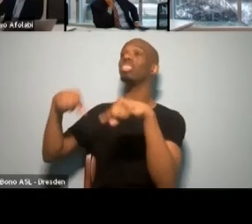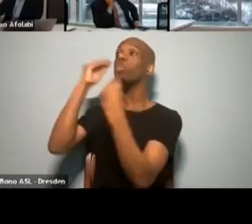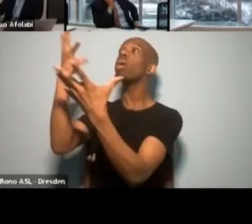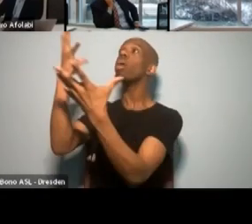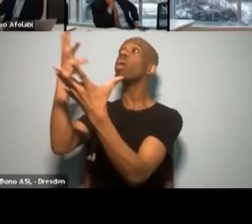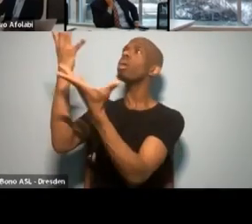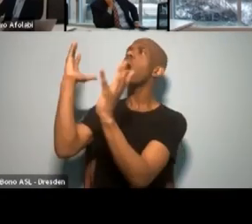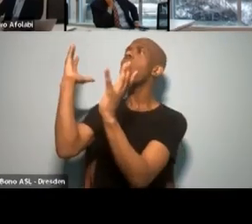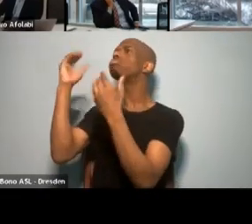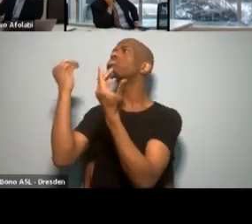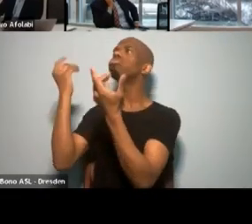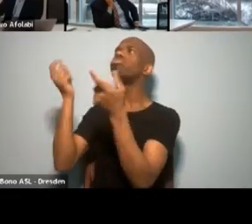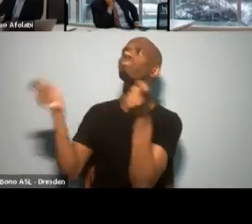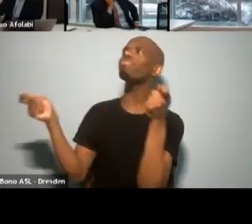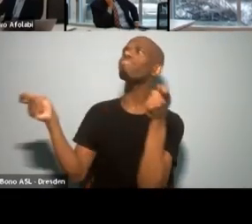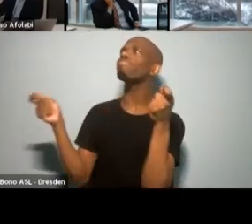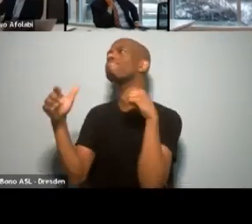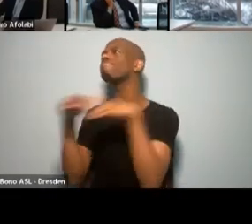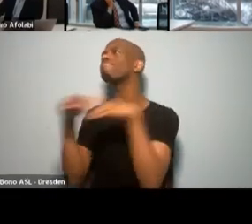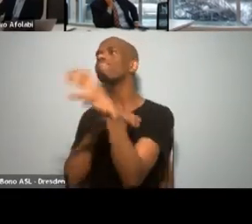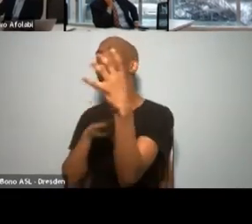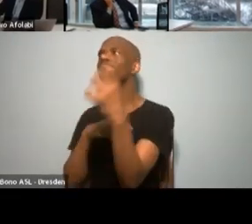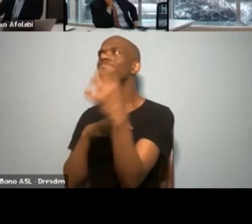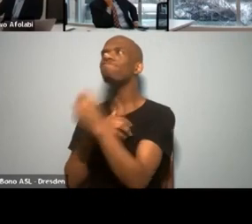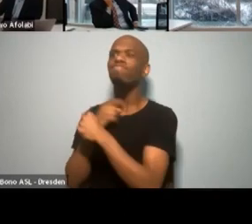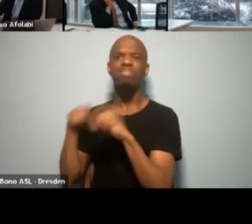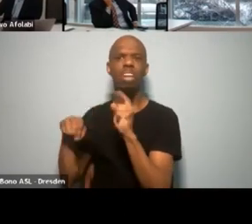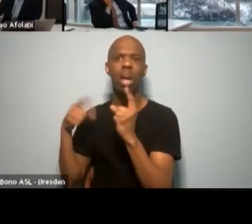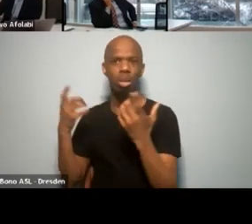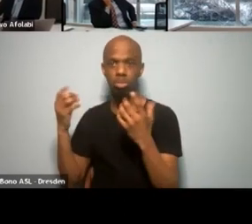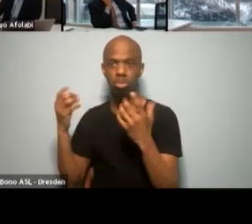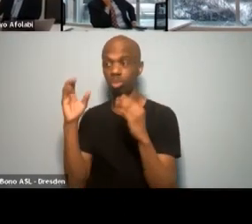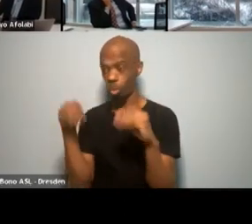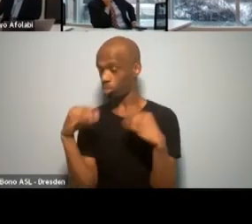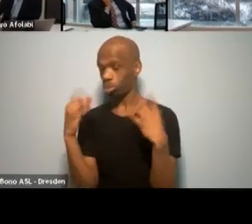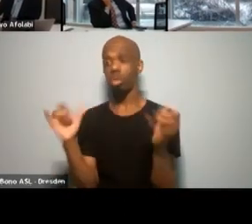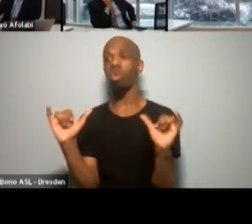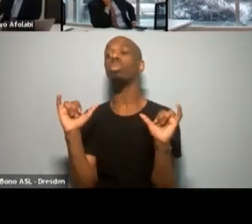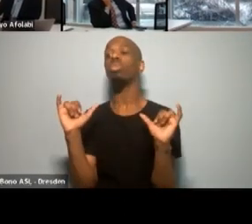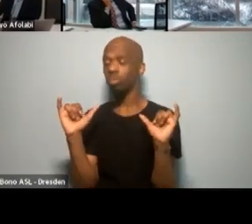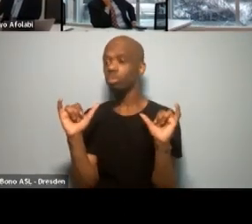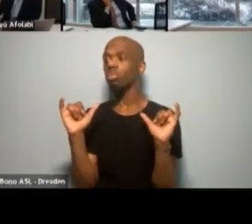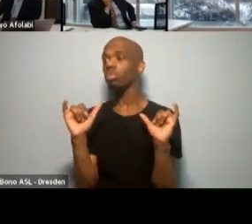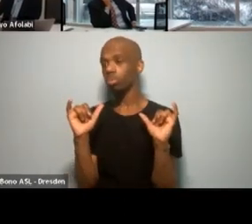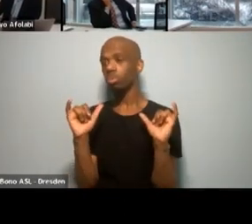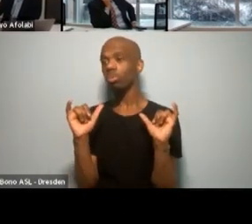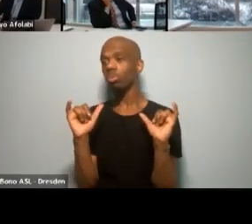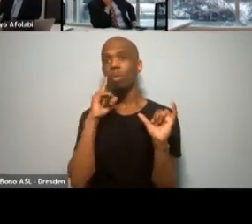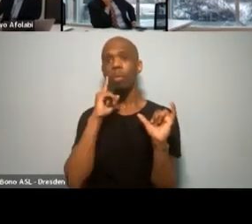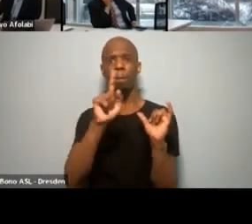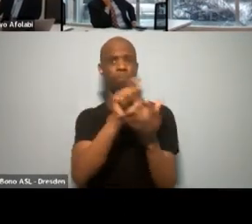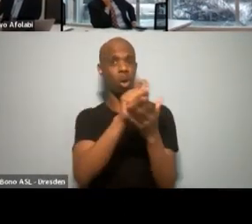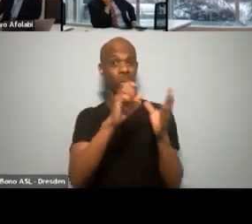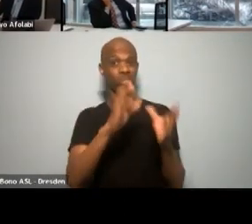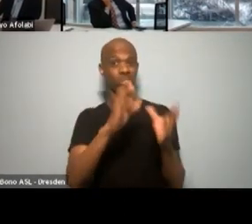to resolve some of these challenges for authors especially. And so you can also maybe also refer